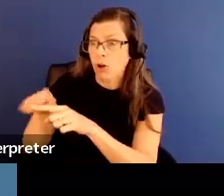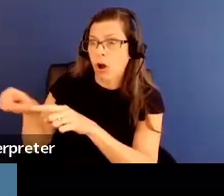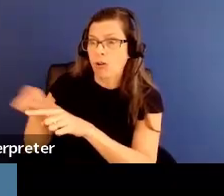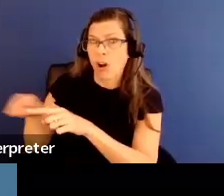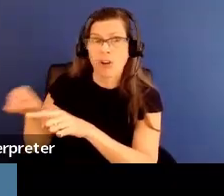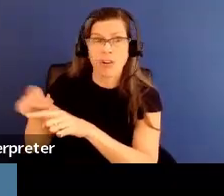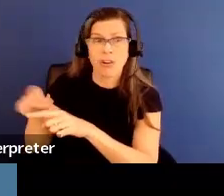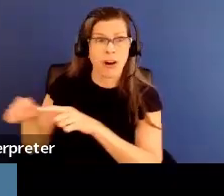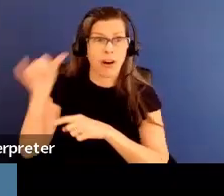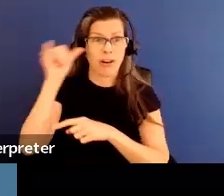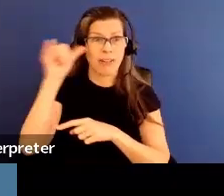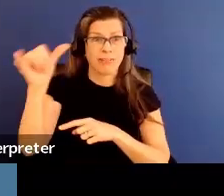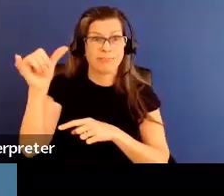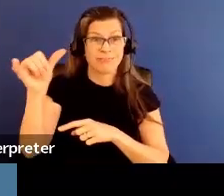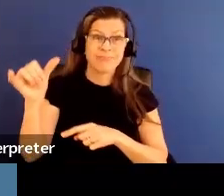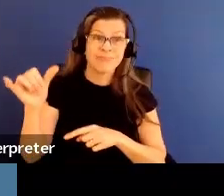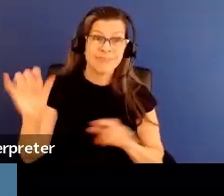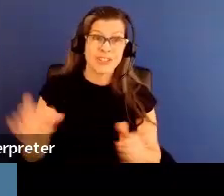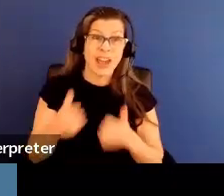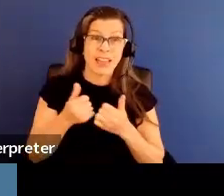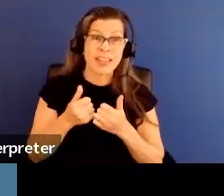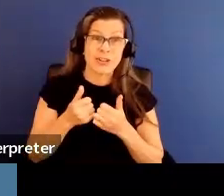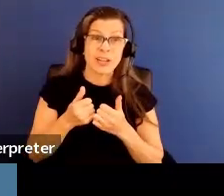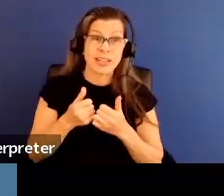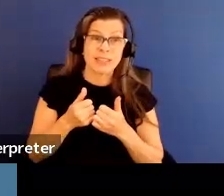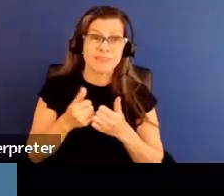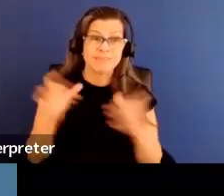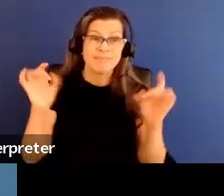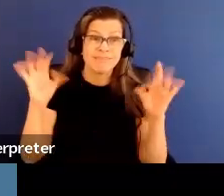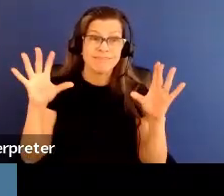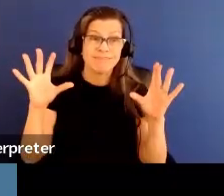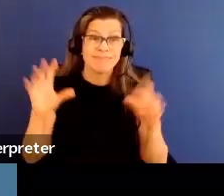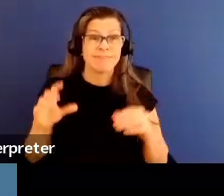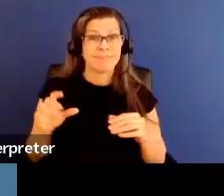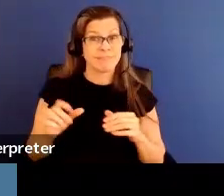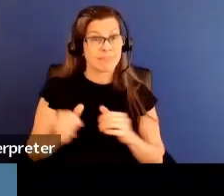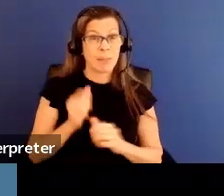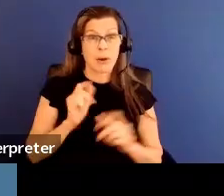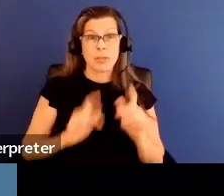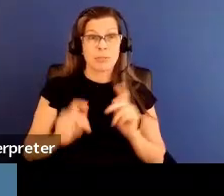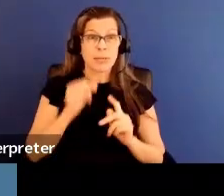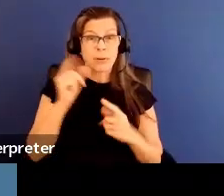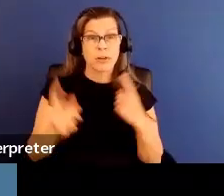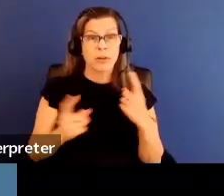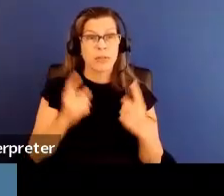what if my insurance isn't taken here…